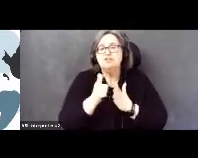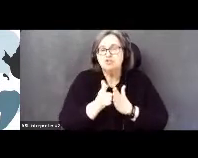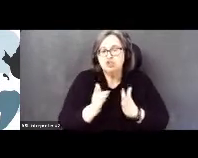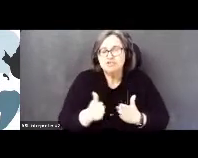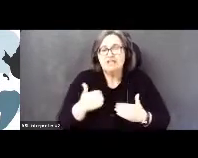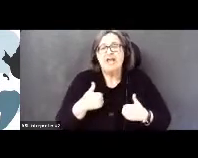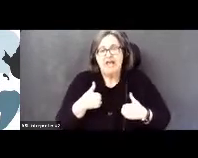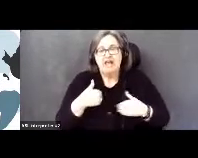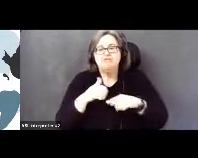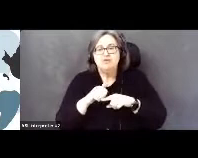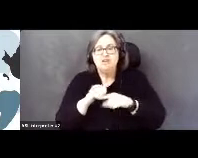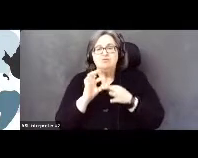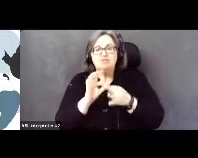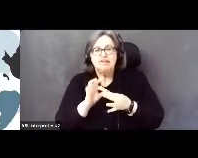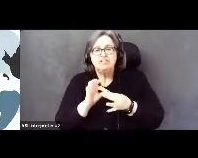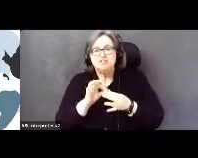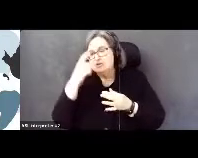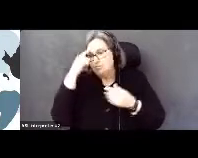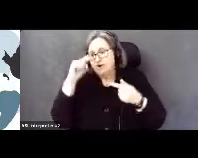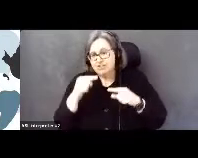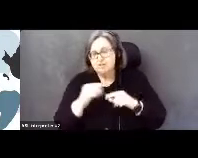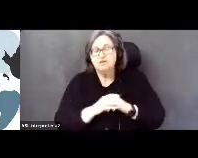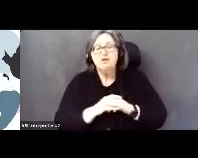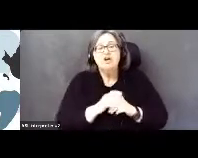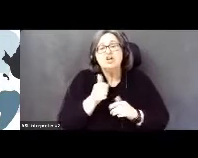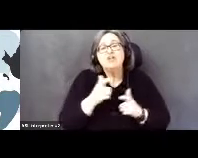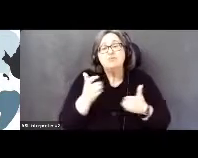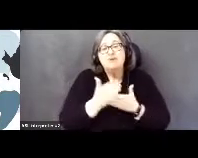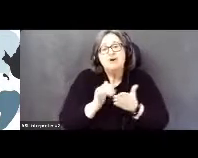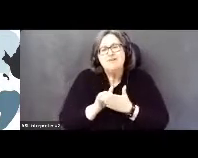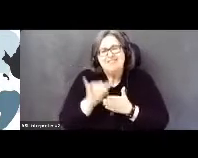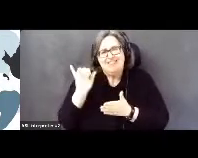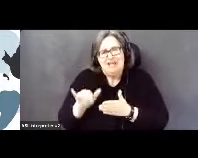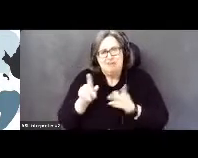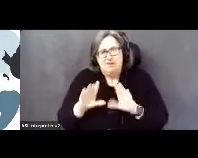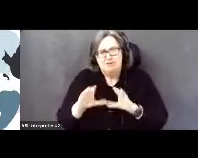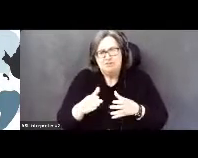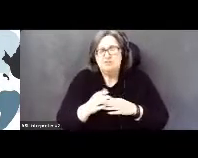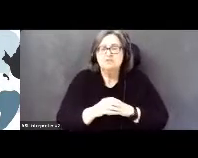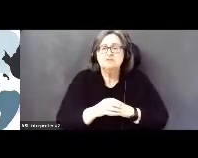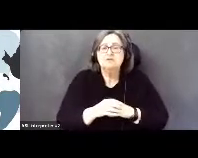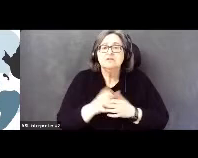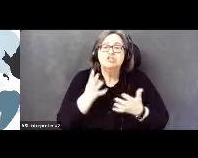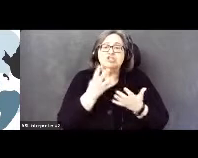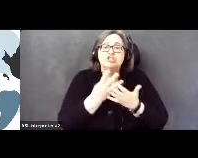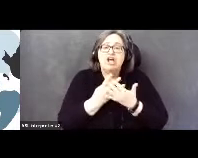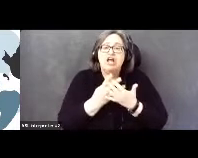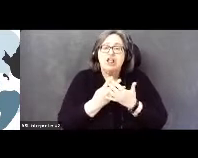around brain injury. Another part of the popular population can be jail population reviews.